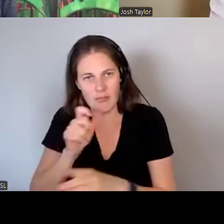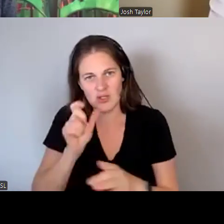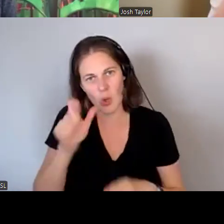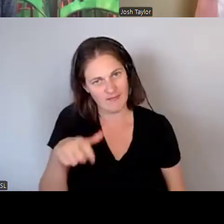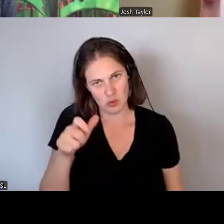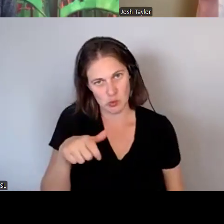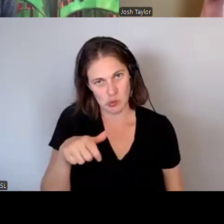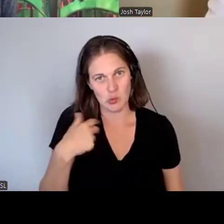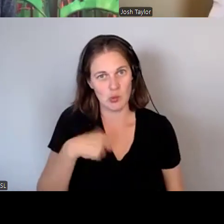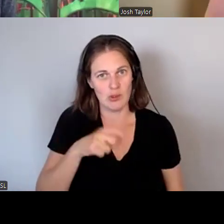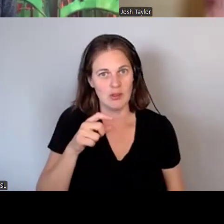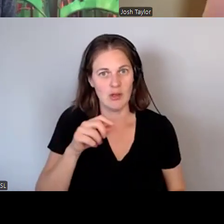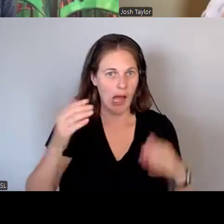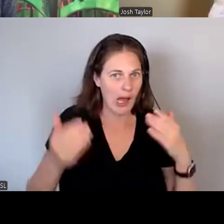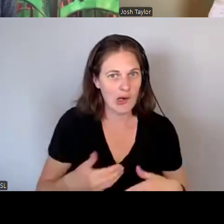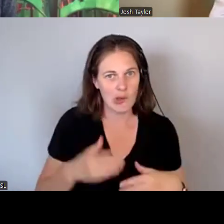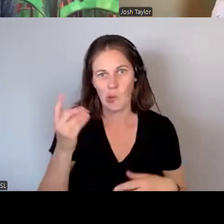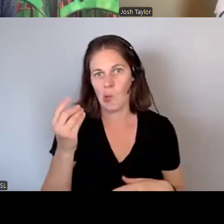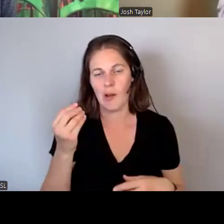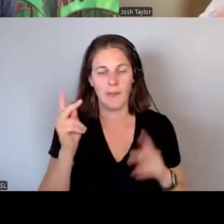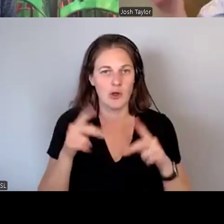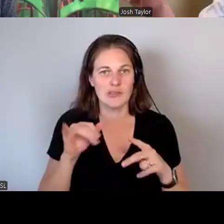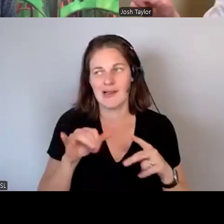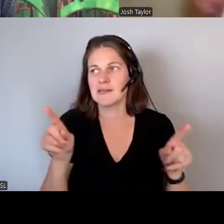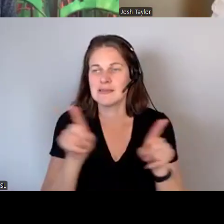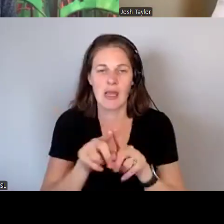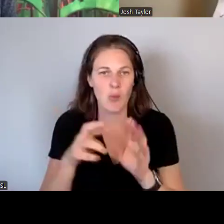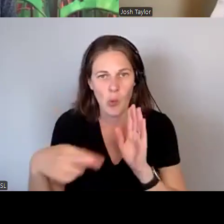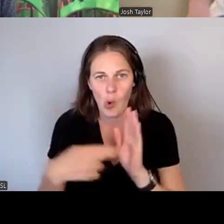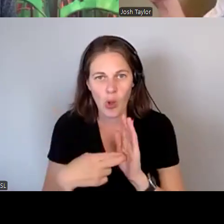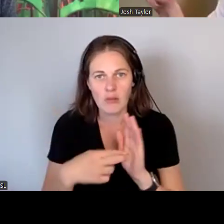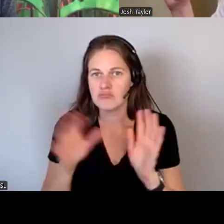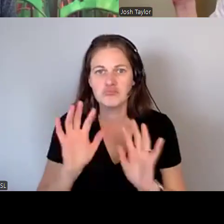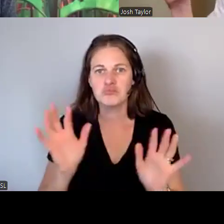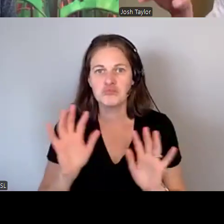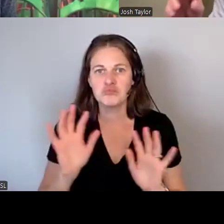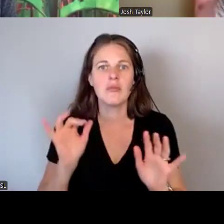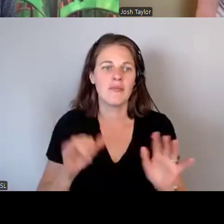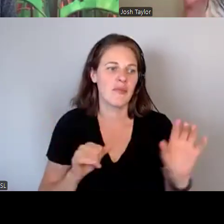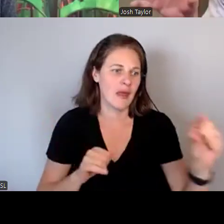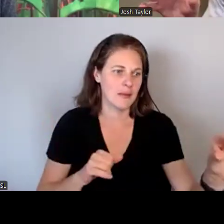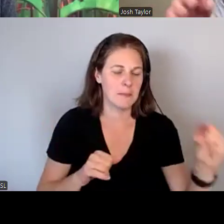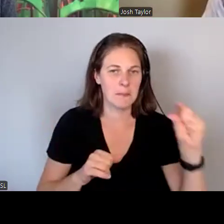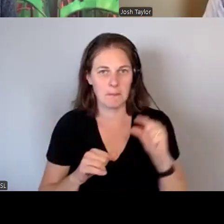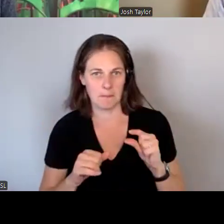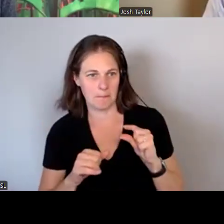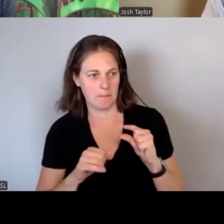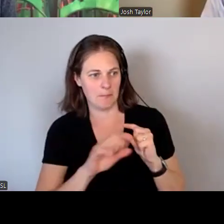instead of hiring just another person in that same role to having somebody that can take a set of task off their table and be just a great match.